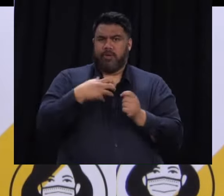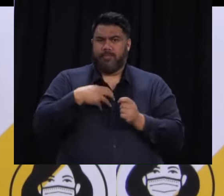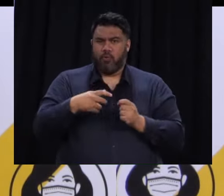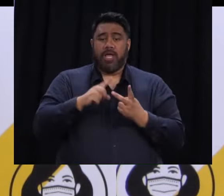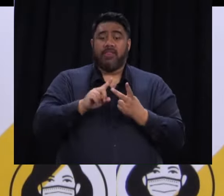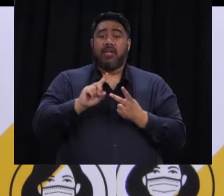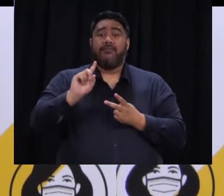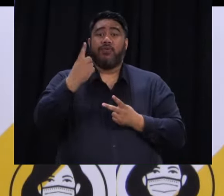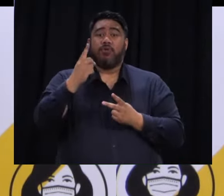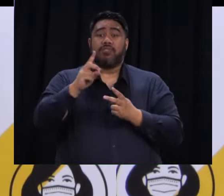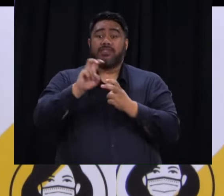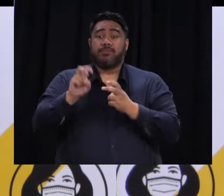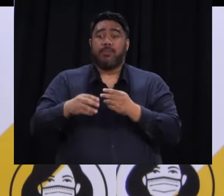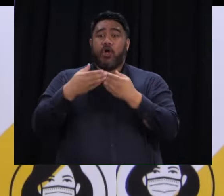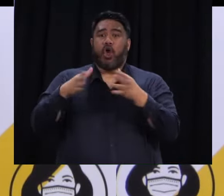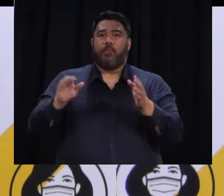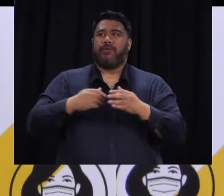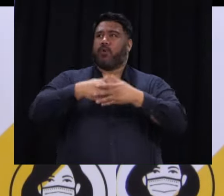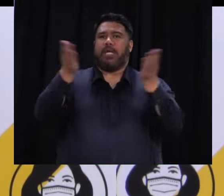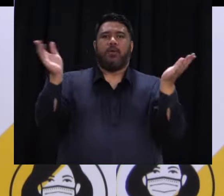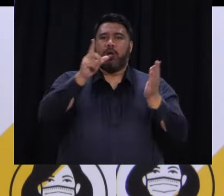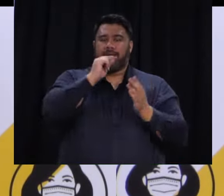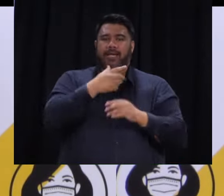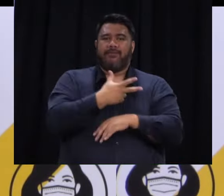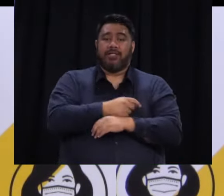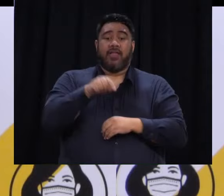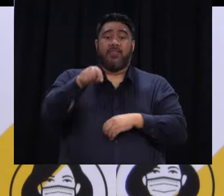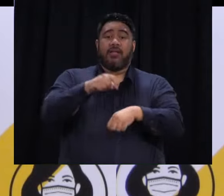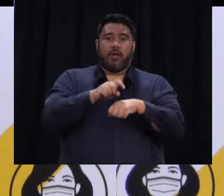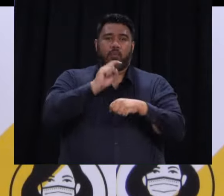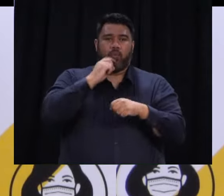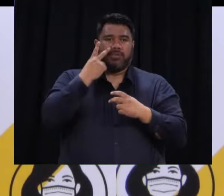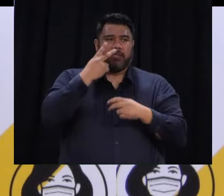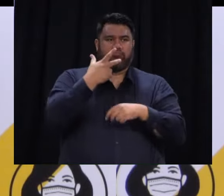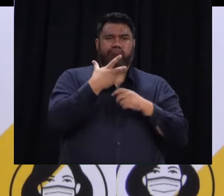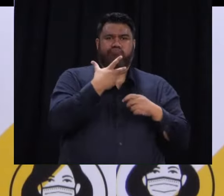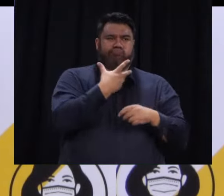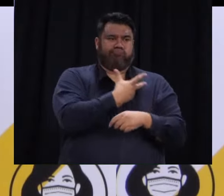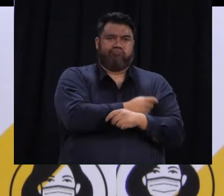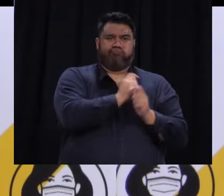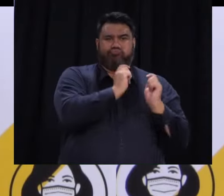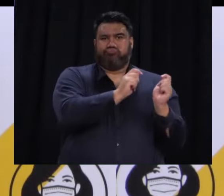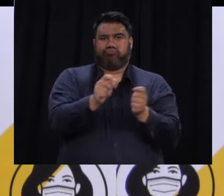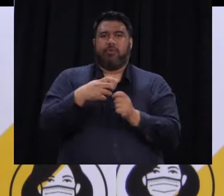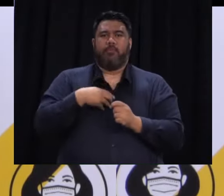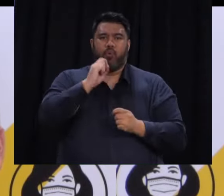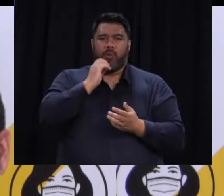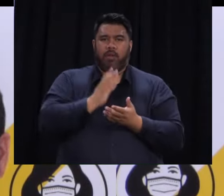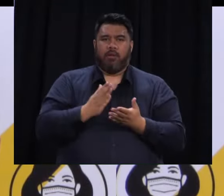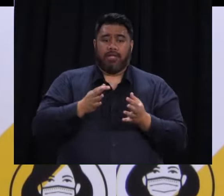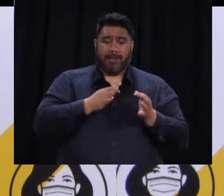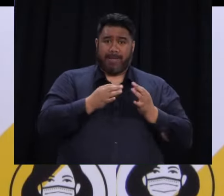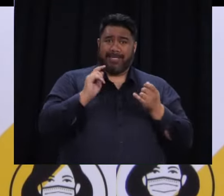vaccination program with those 63,000 vaccinations yesterday. Of course, from 1 September it